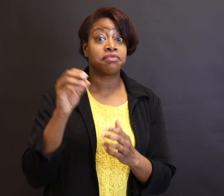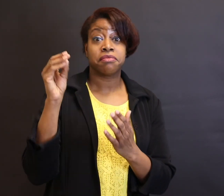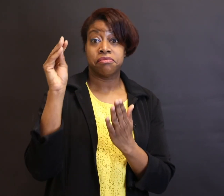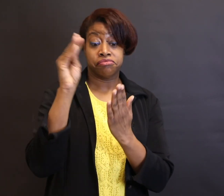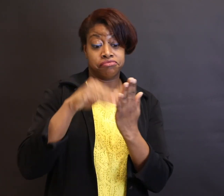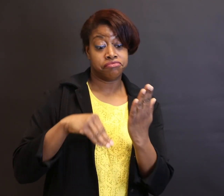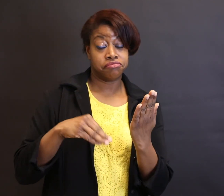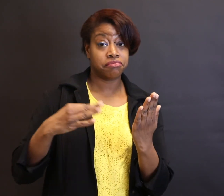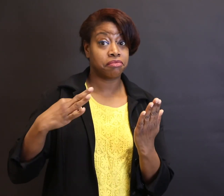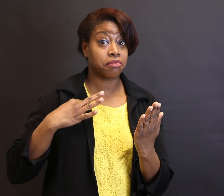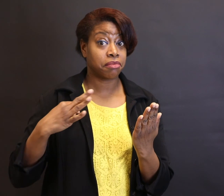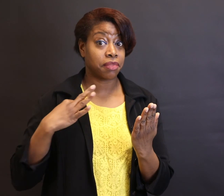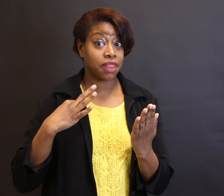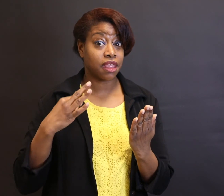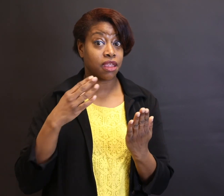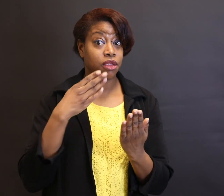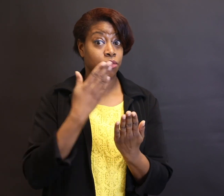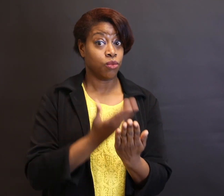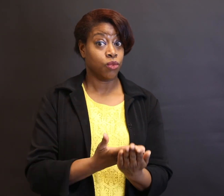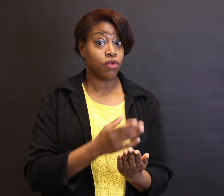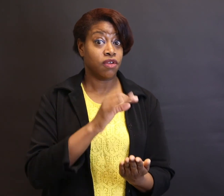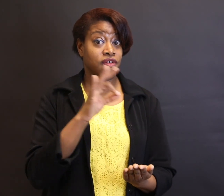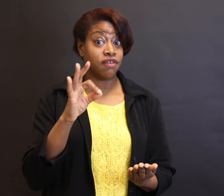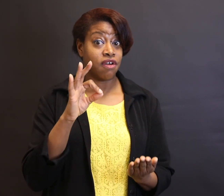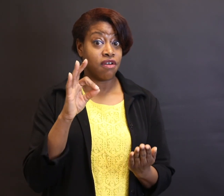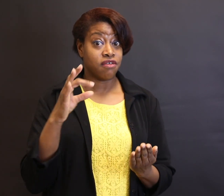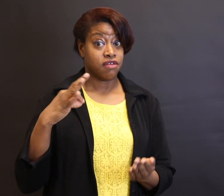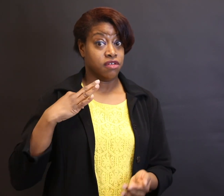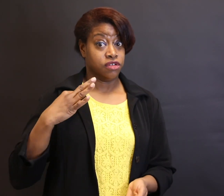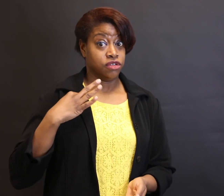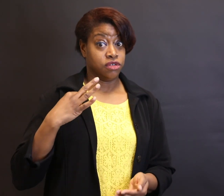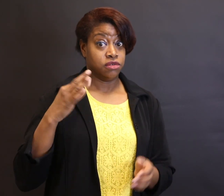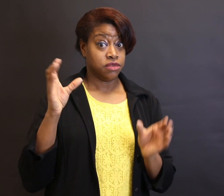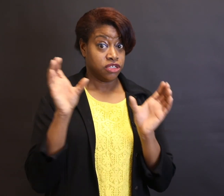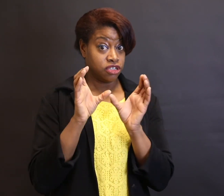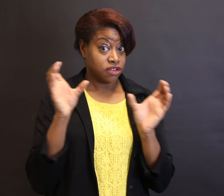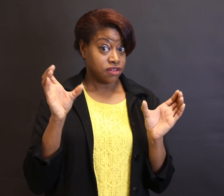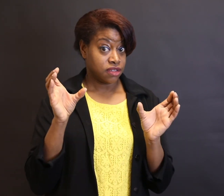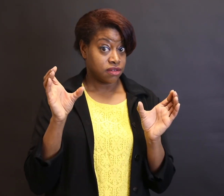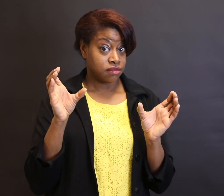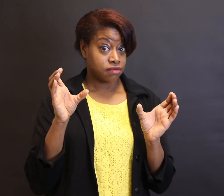applying for a Proof of Eligiblity Certificate,